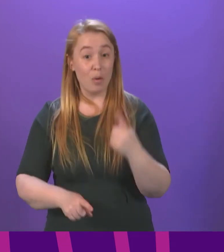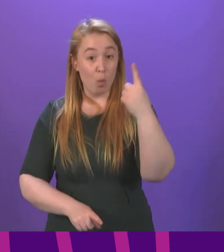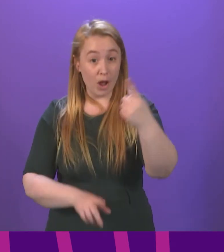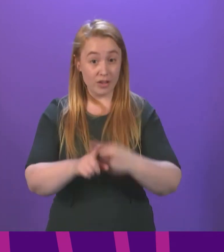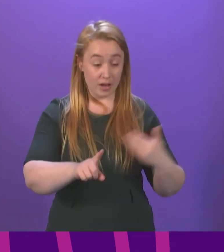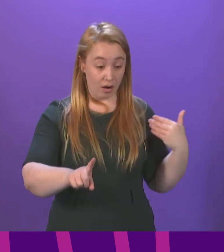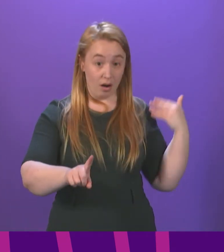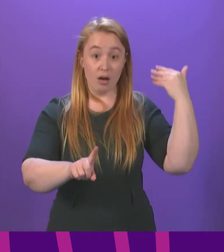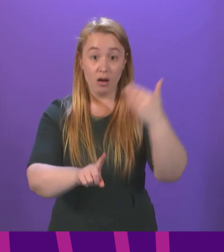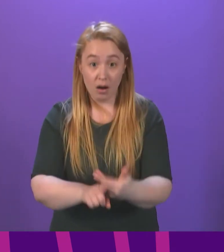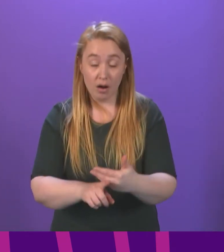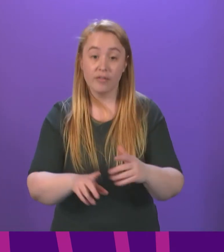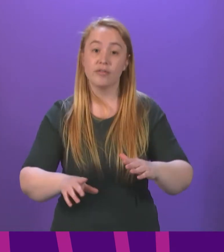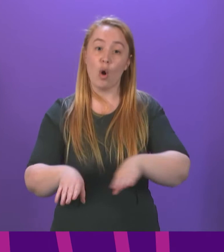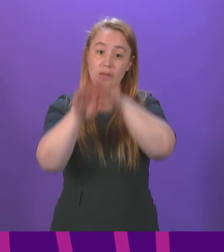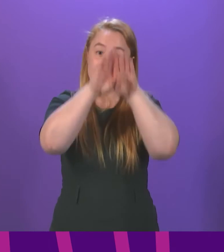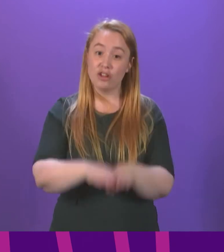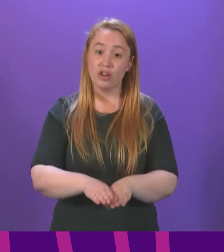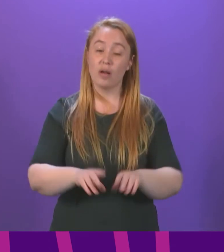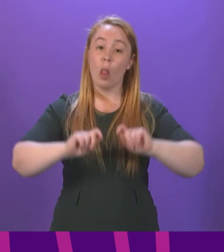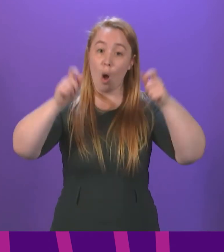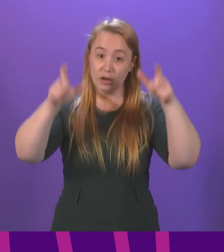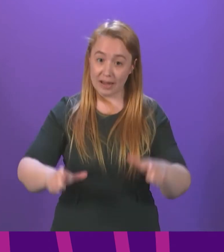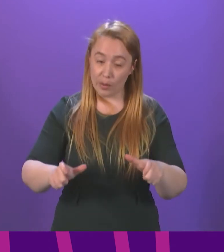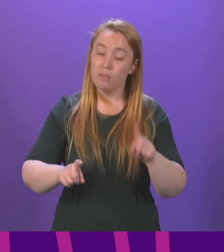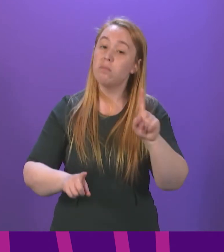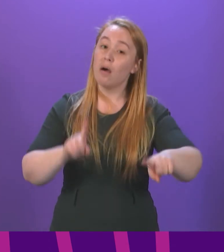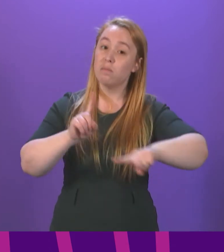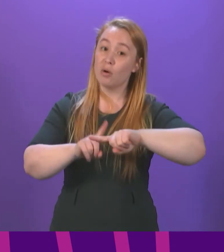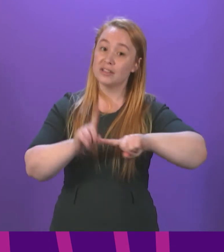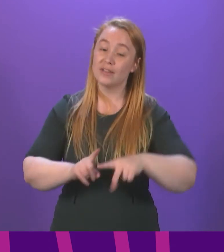first entered a nationwide lockdown. On a more positive note, as of today, 26.5 million